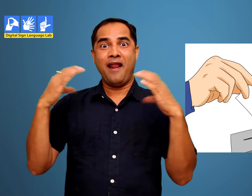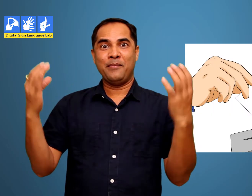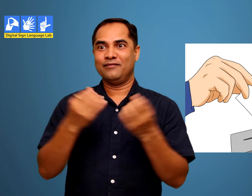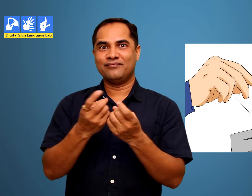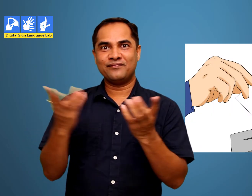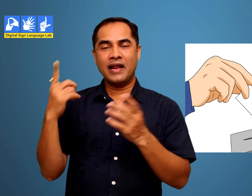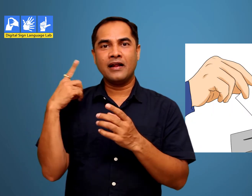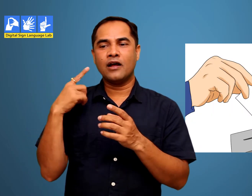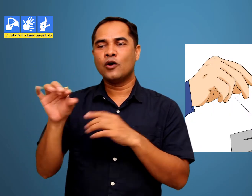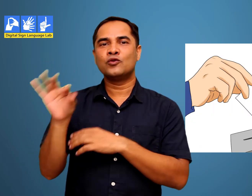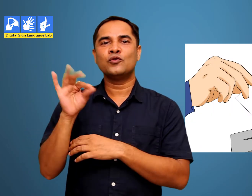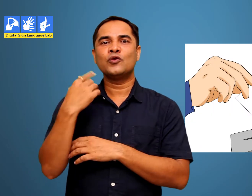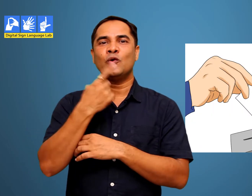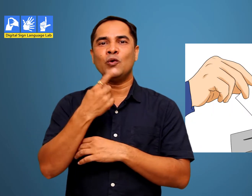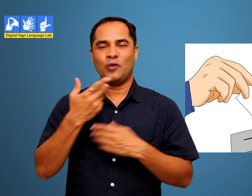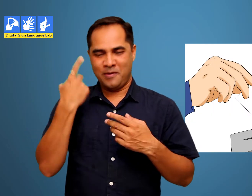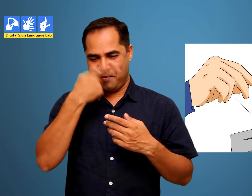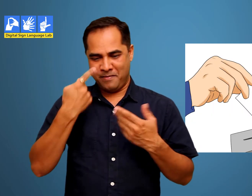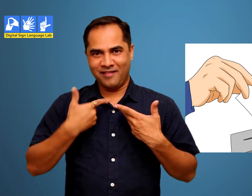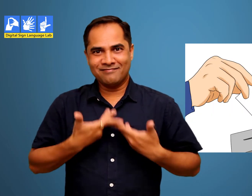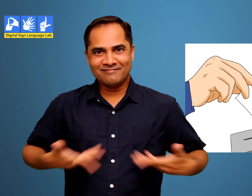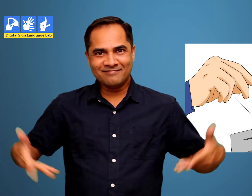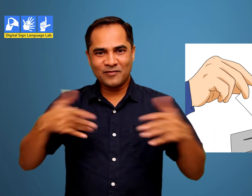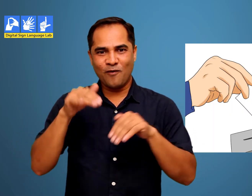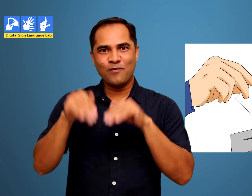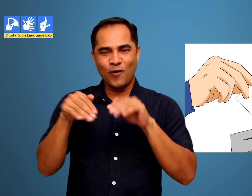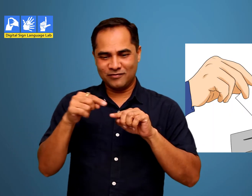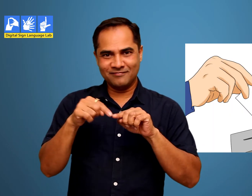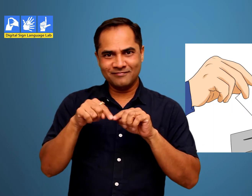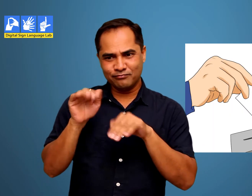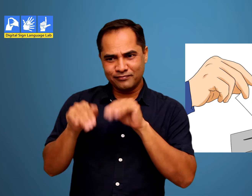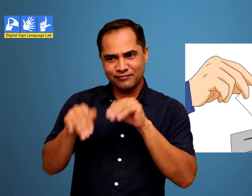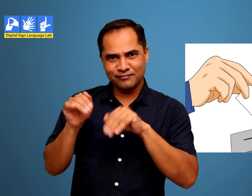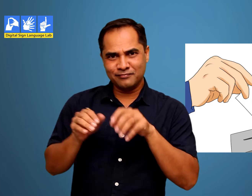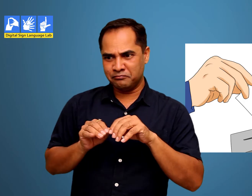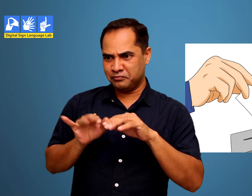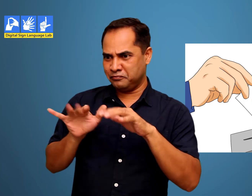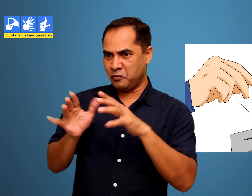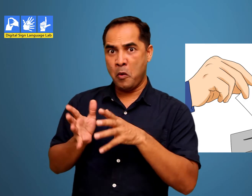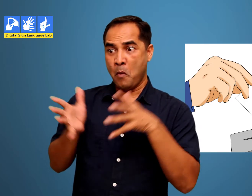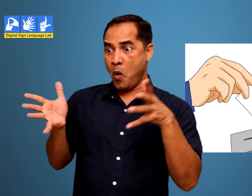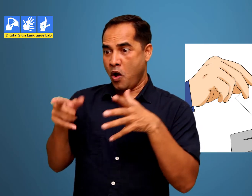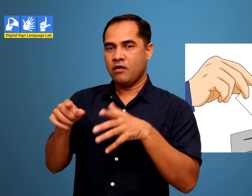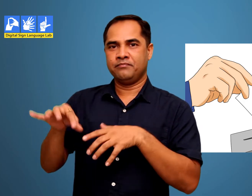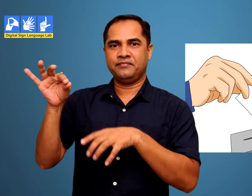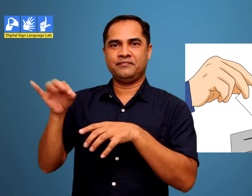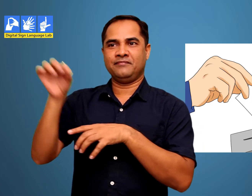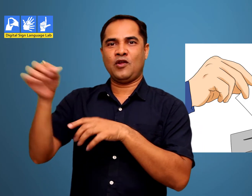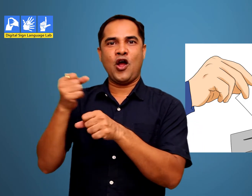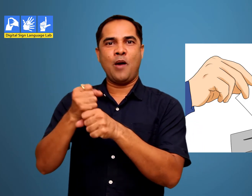through voting, through election. Whoever gets the majority forms the government.